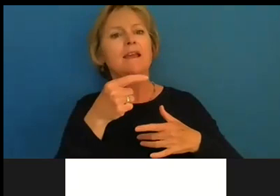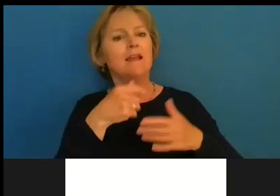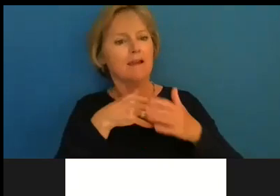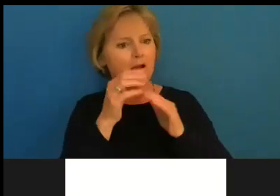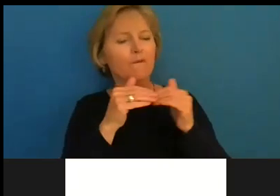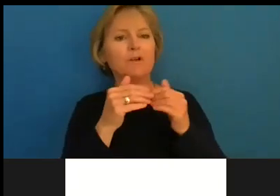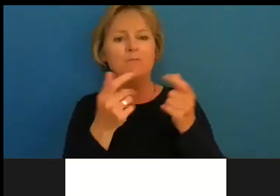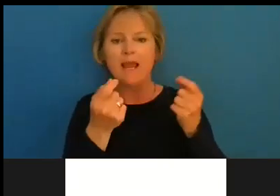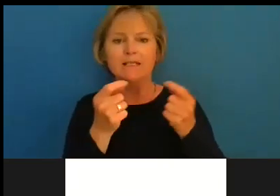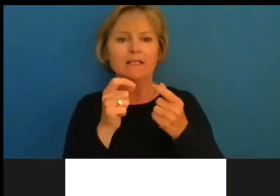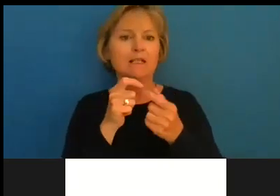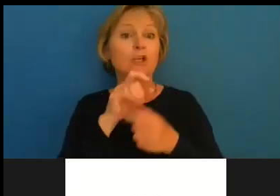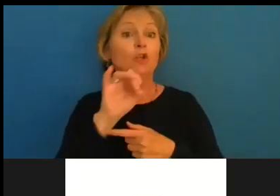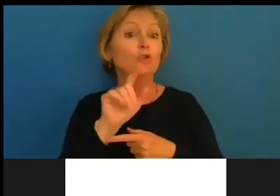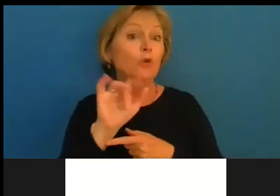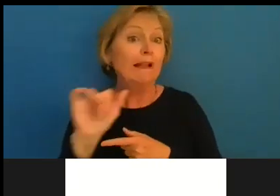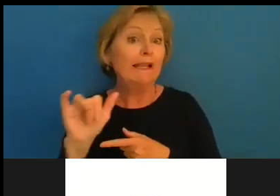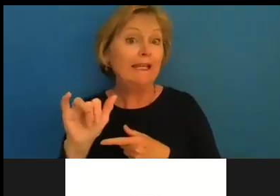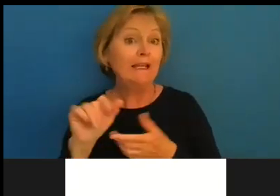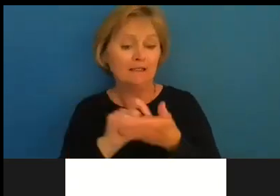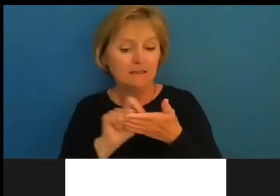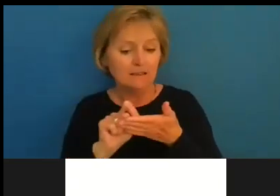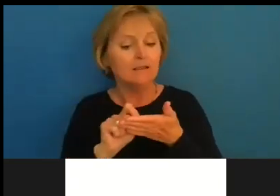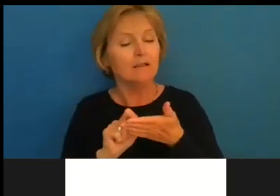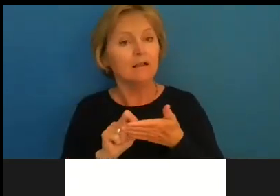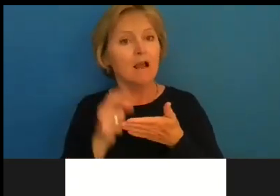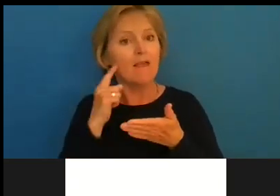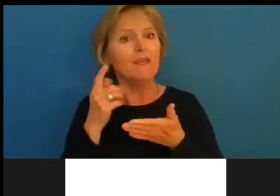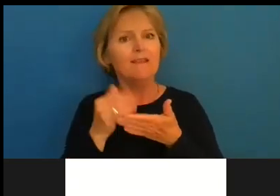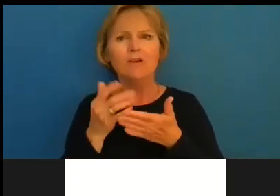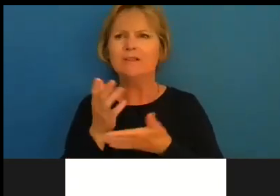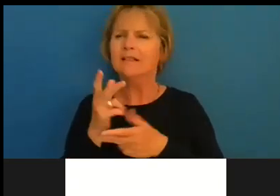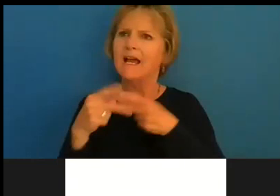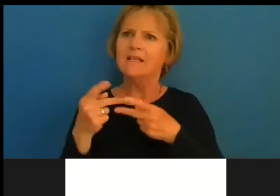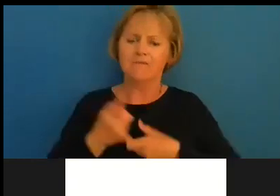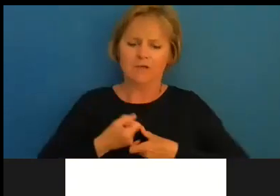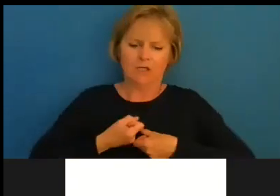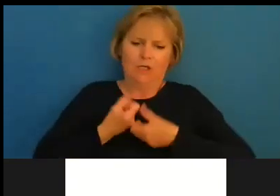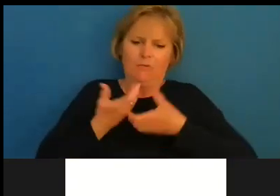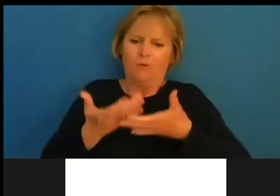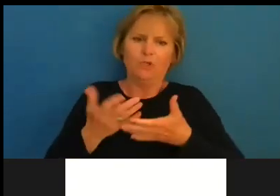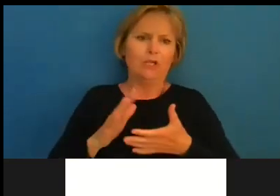I do think there's a catharsis, purging your experiences and getting them on to paper.